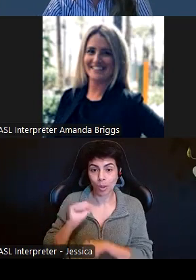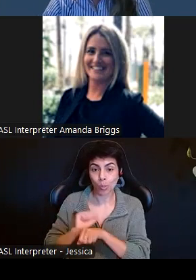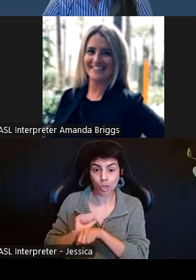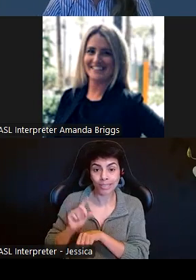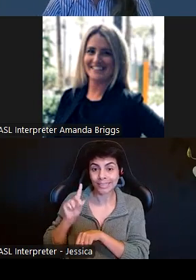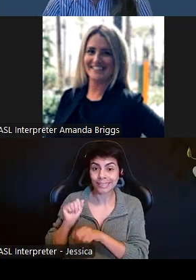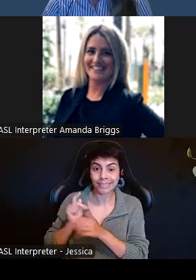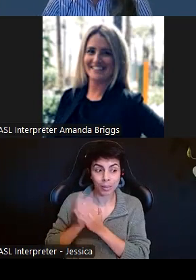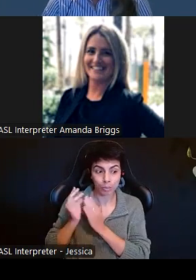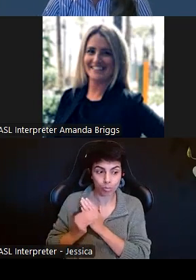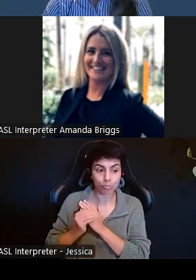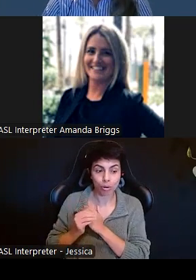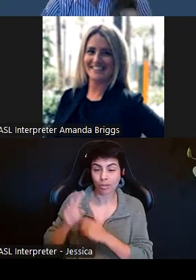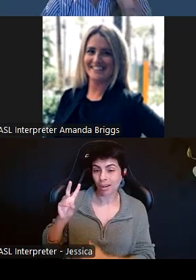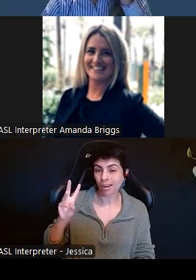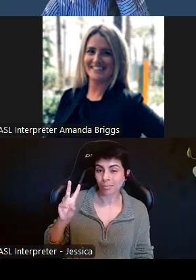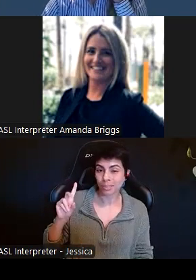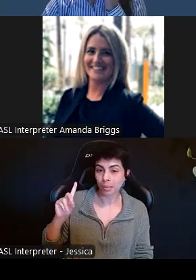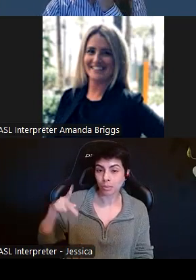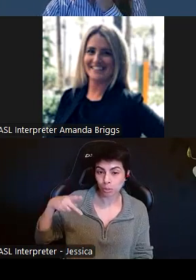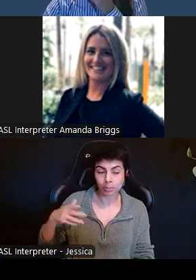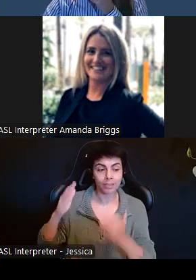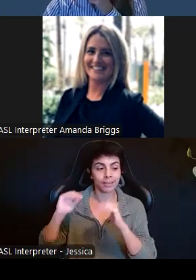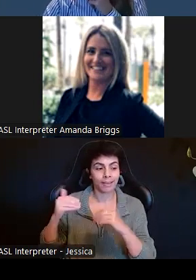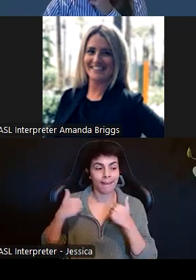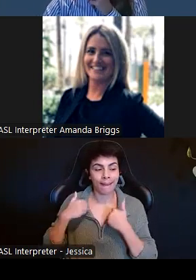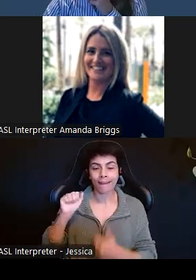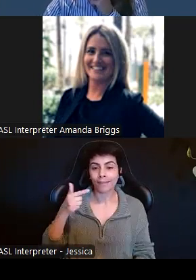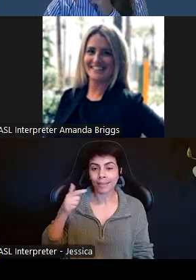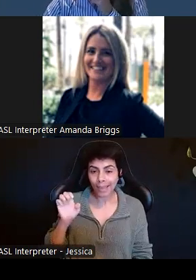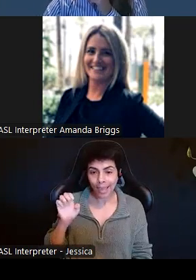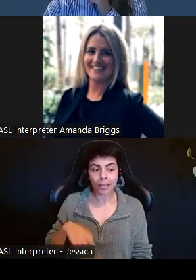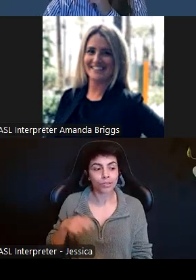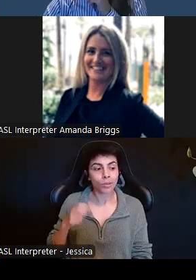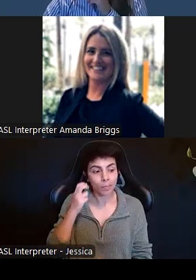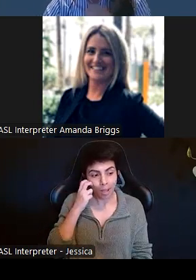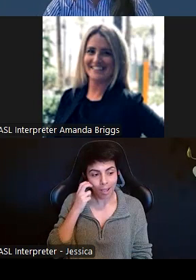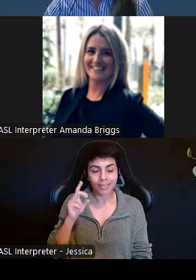And then there's the aged, blind and disabled federal poverty level program